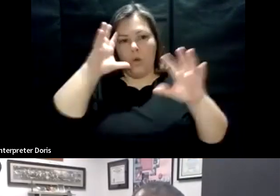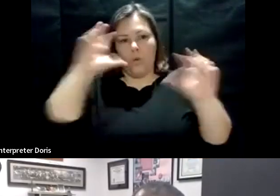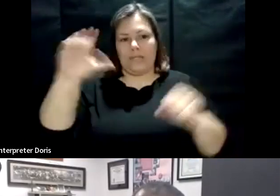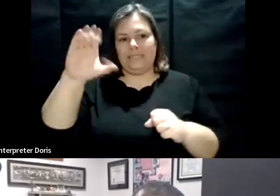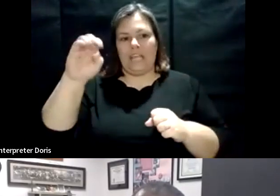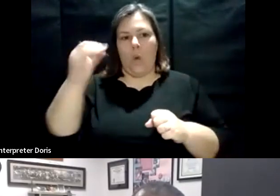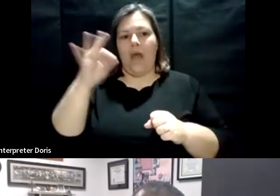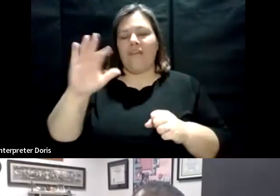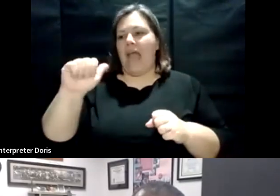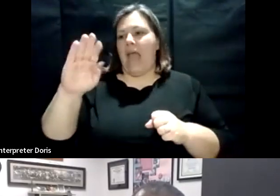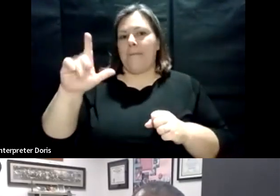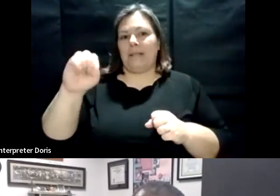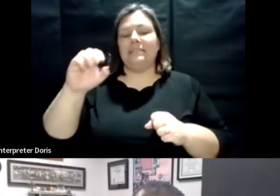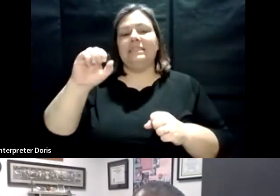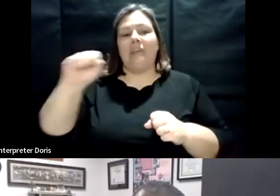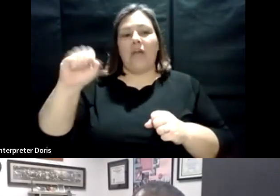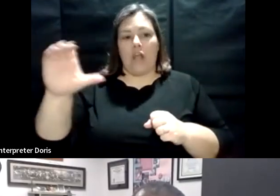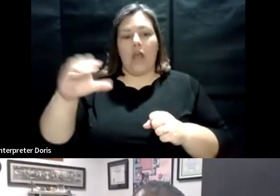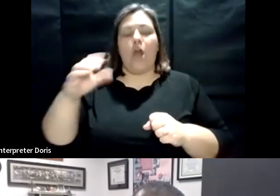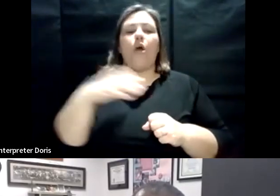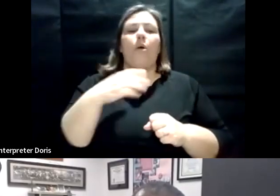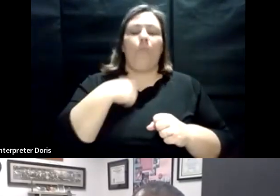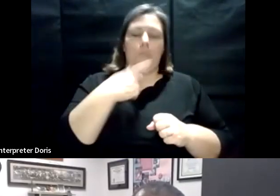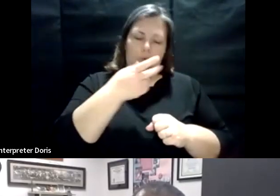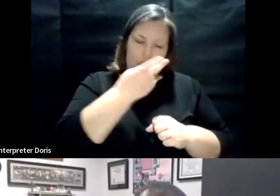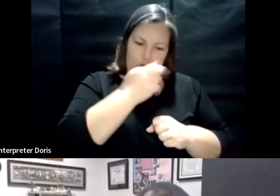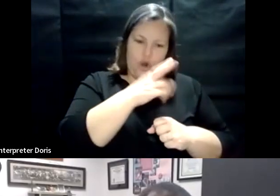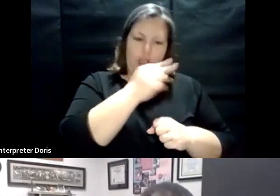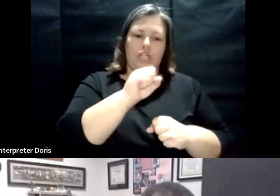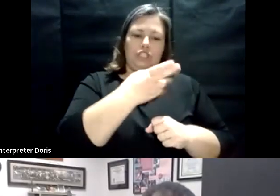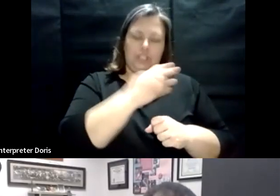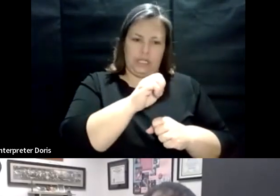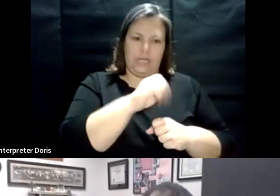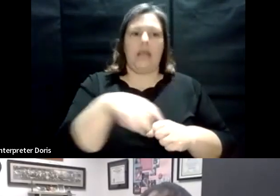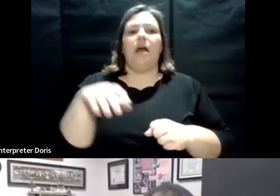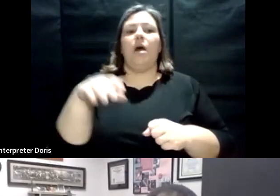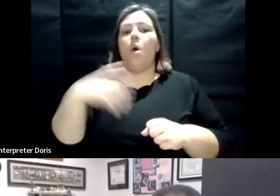So I am Kimberley Tissot. So I am kimberly. Tis so I am the President and CEO of able South Carolina.